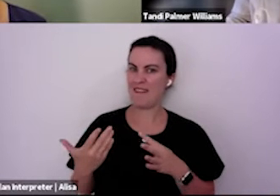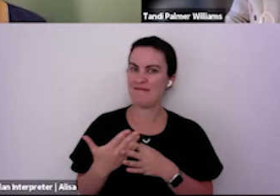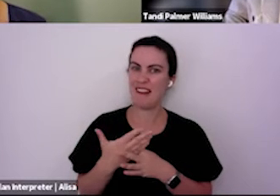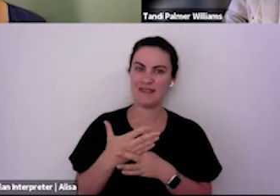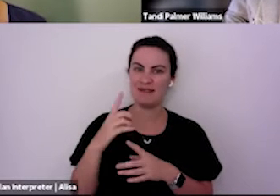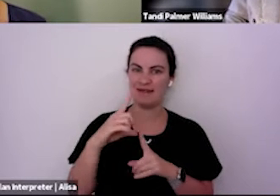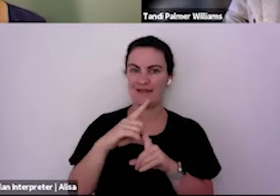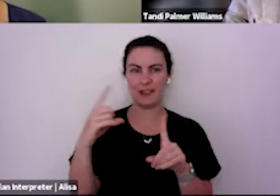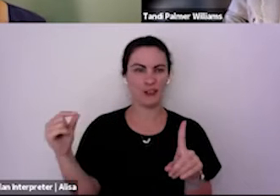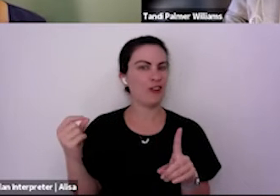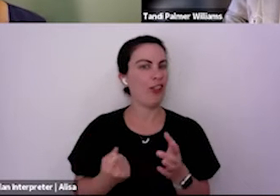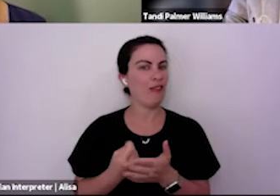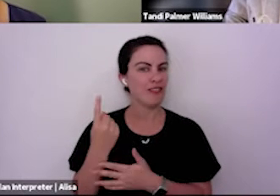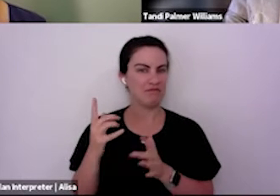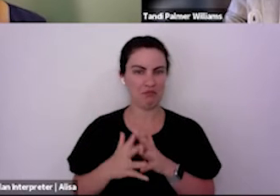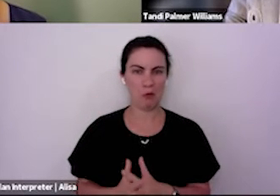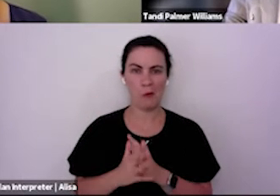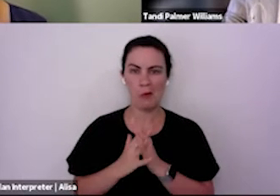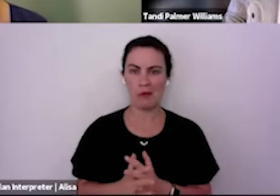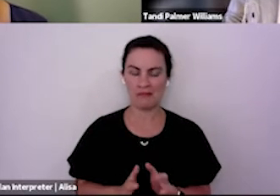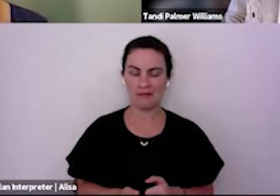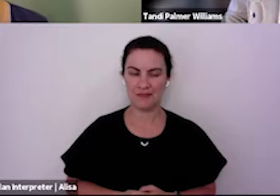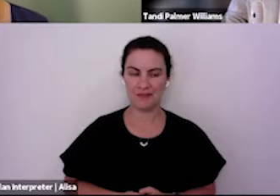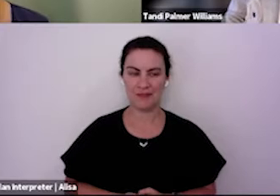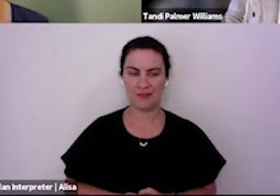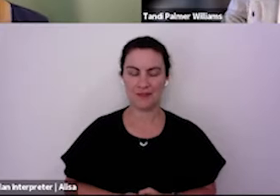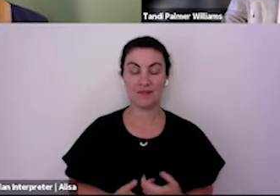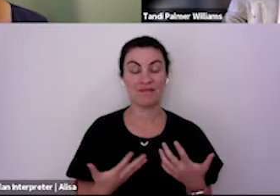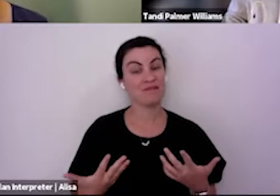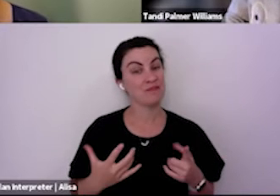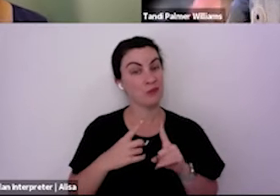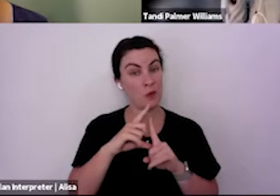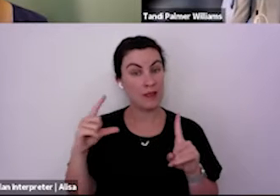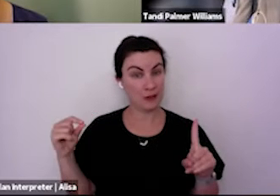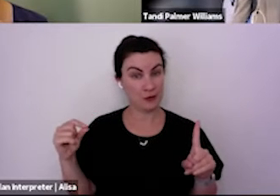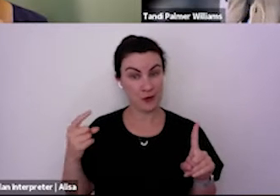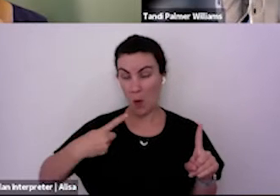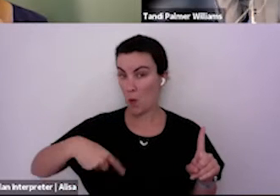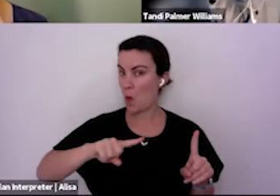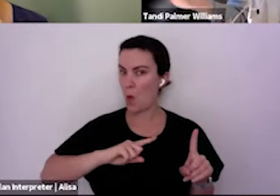I think digital is something that everyone has now had their eyes open to and we have